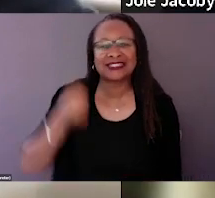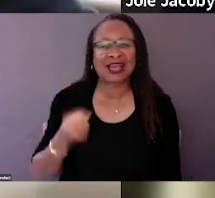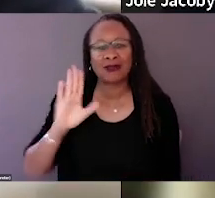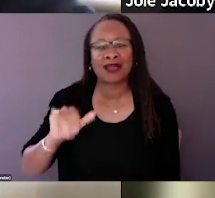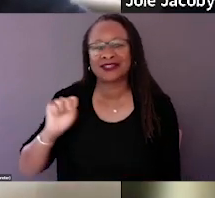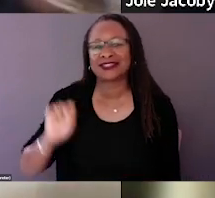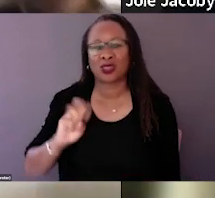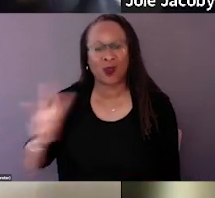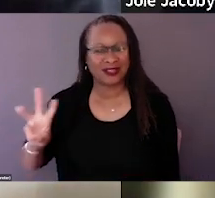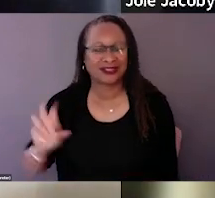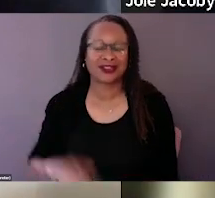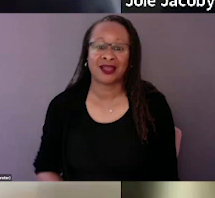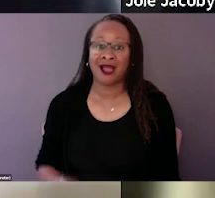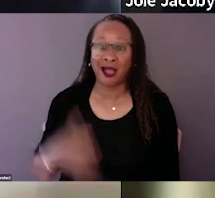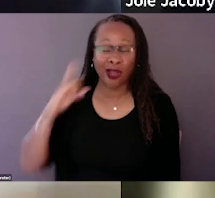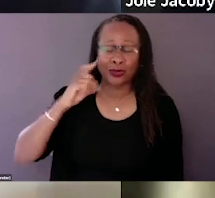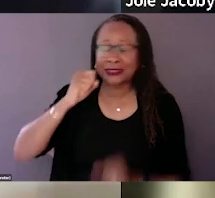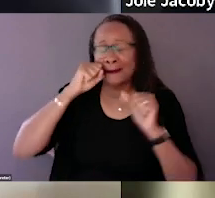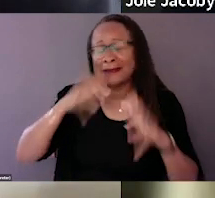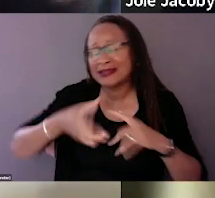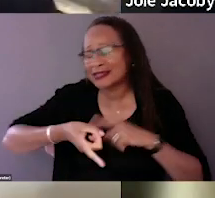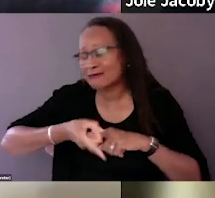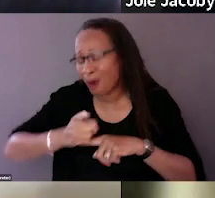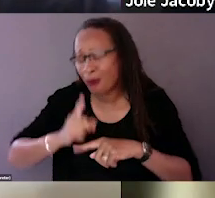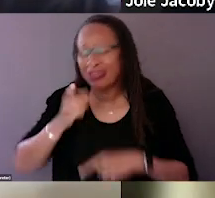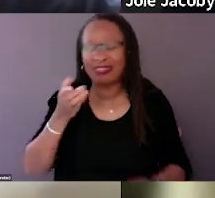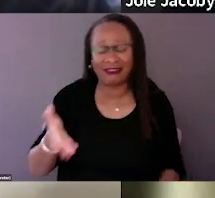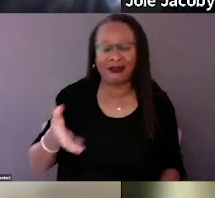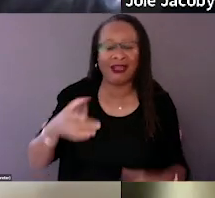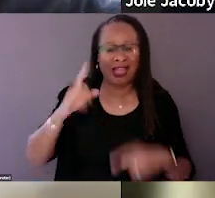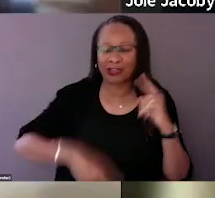I heard it was an amazing moment and I just couldn't fit it into my schedule,